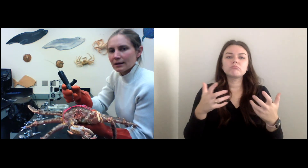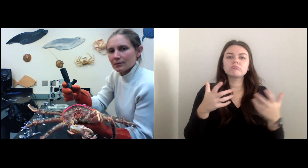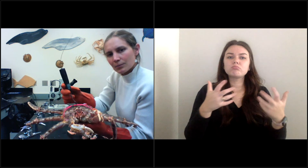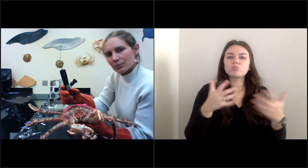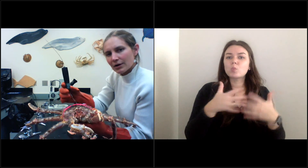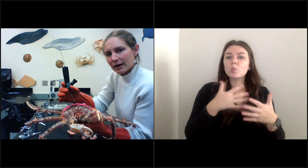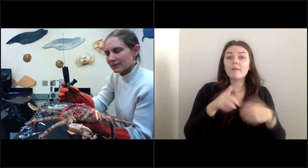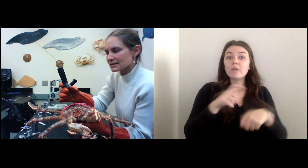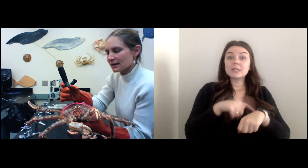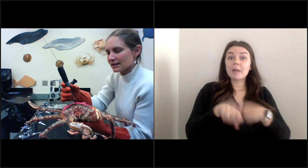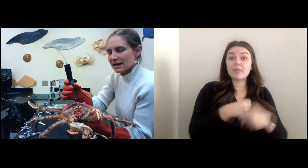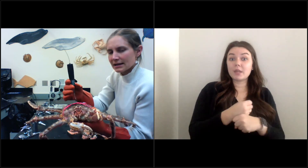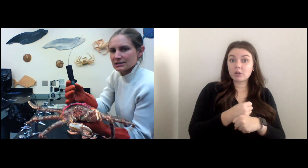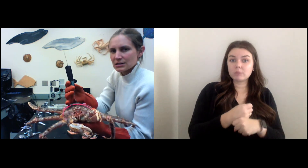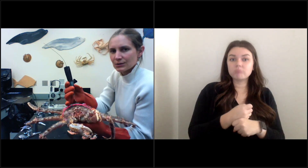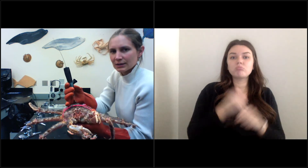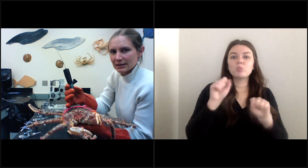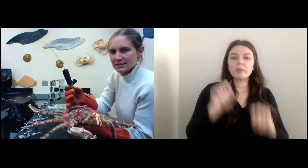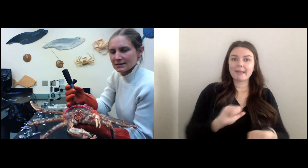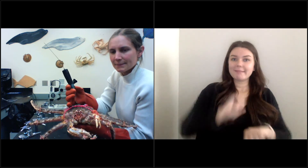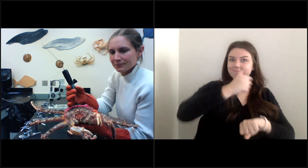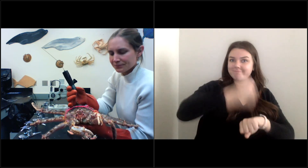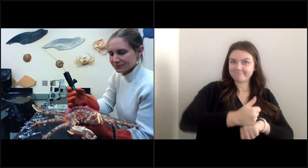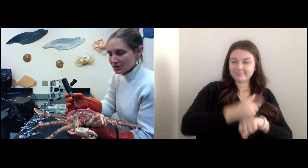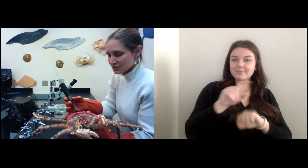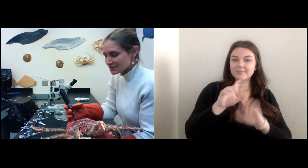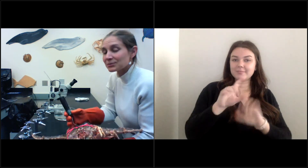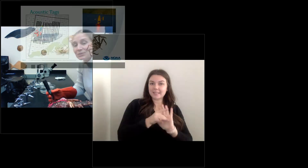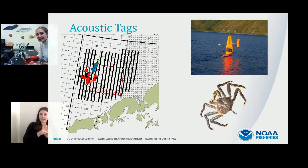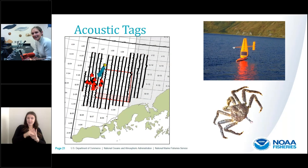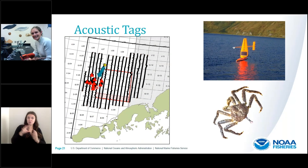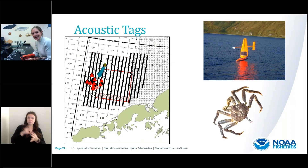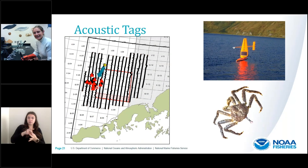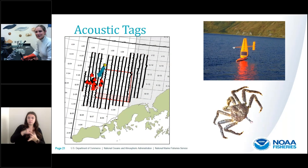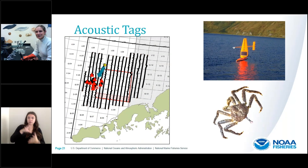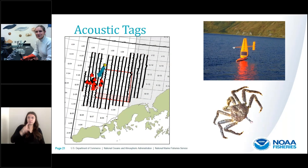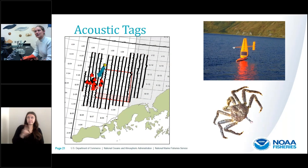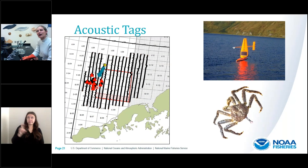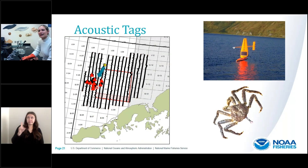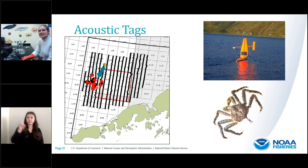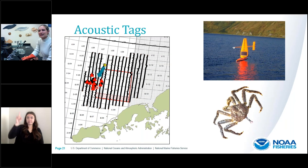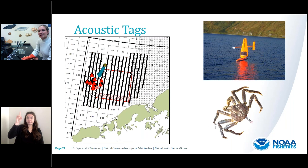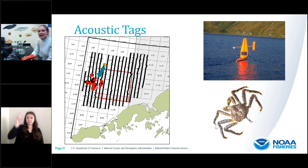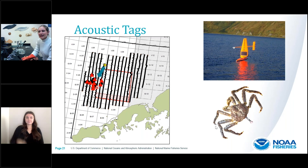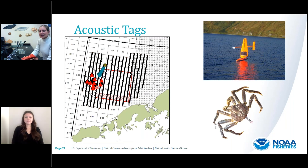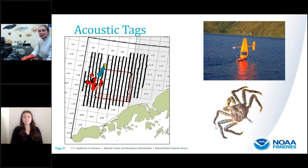we program the satellite tags to release. So I have some really exciting news for you guys,